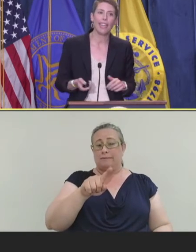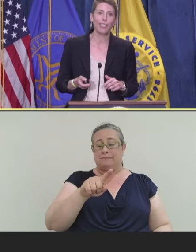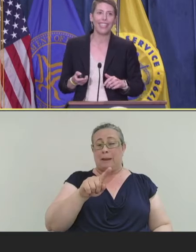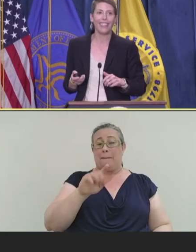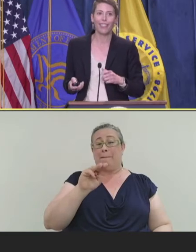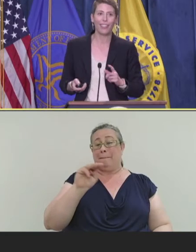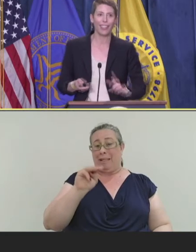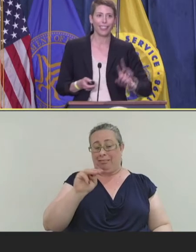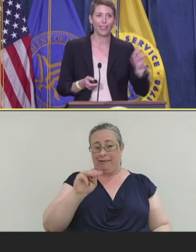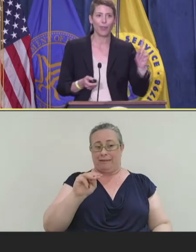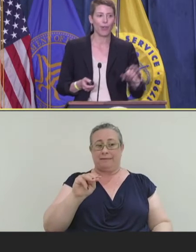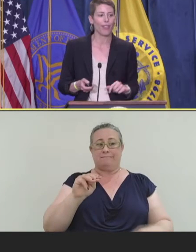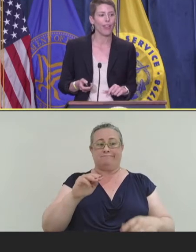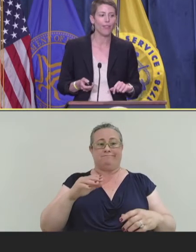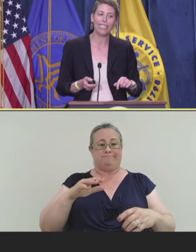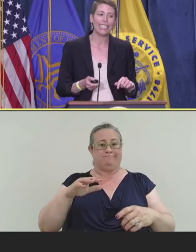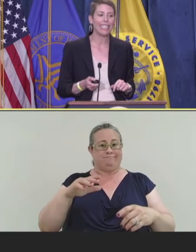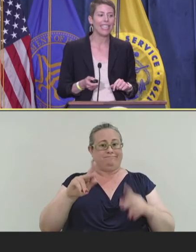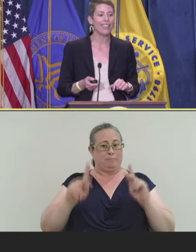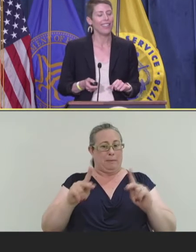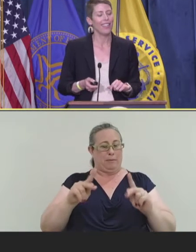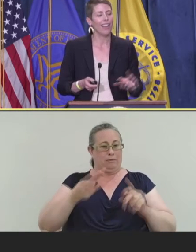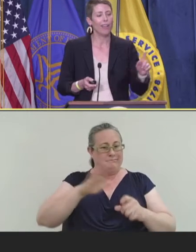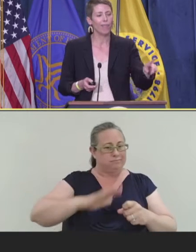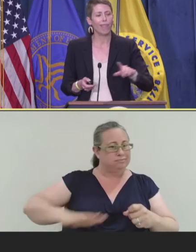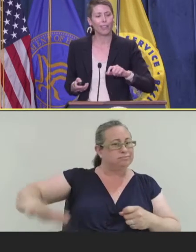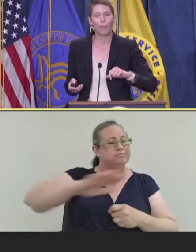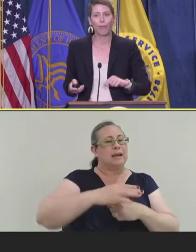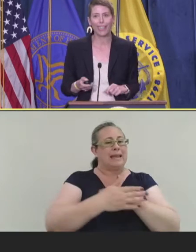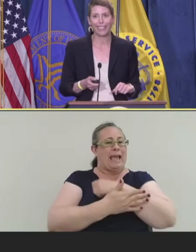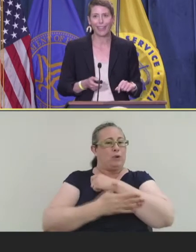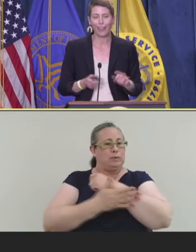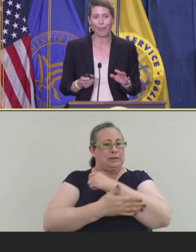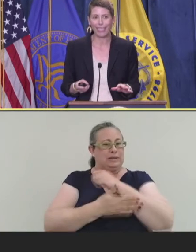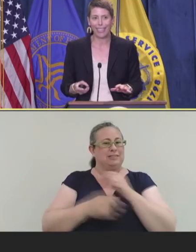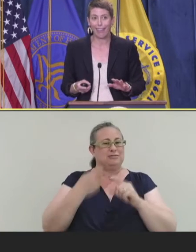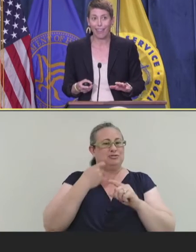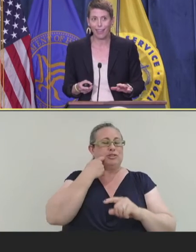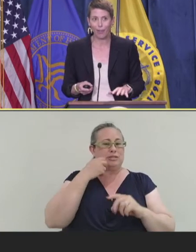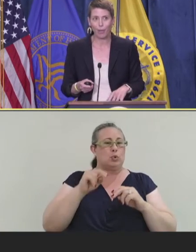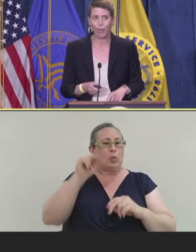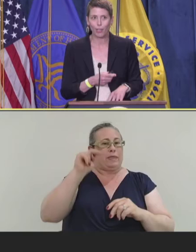county just north of D.C. Actually, before I get started, I want to say thank you so much to